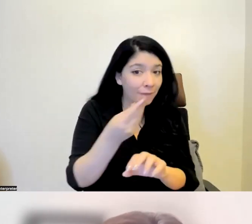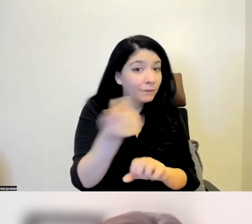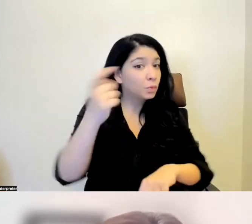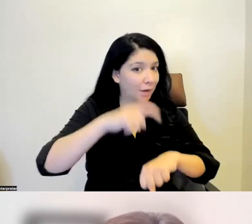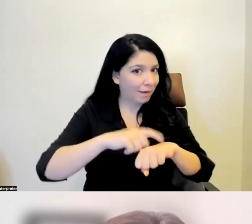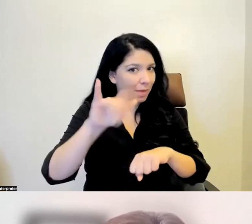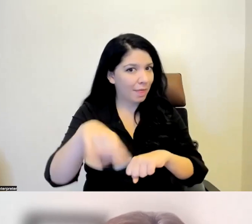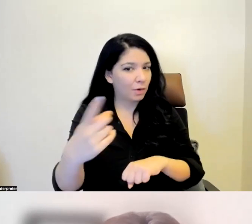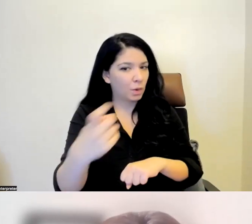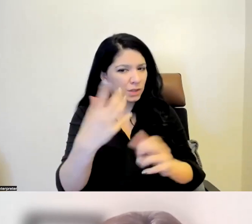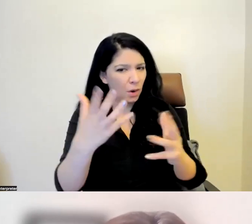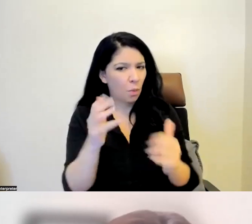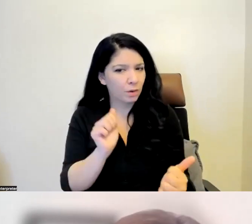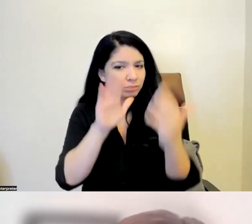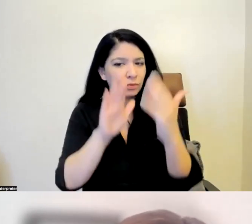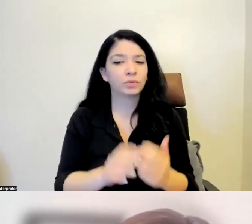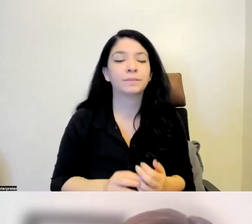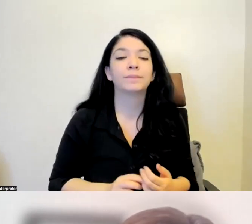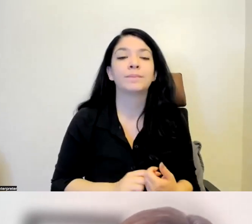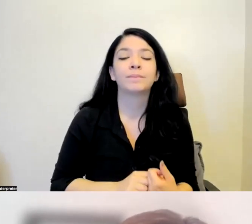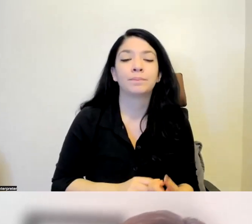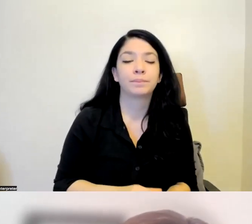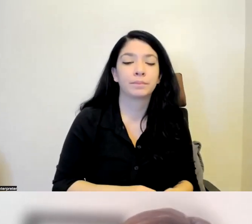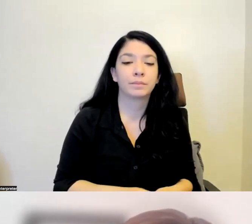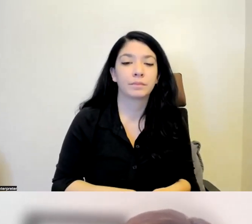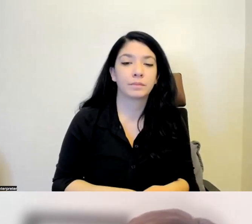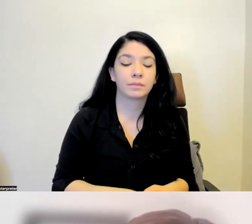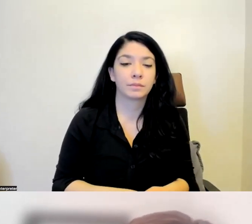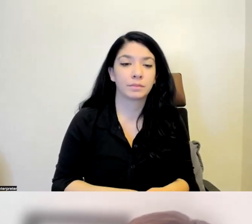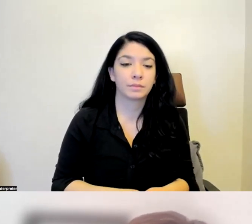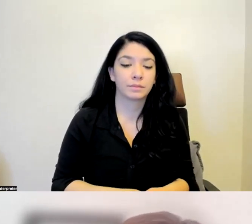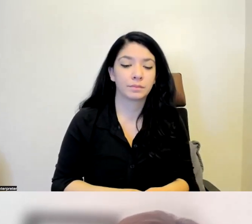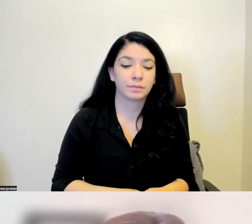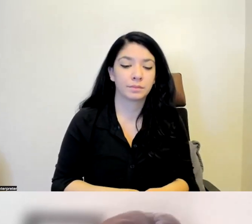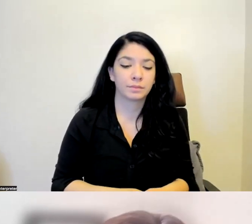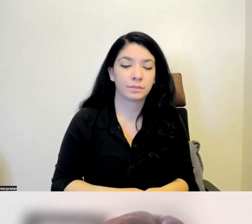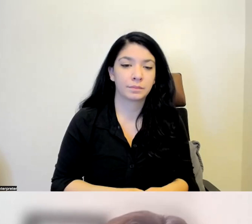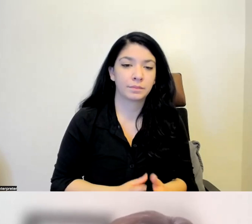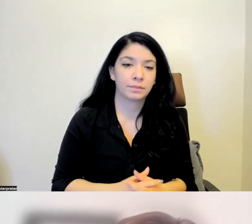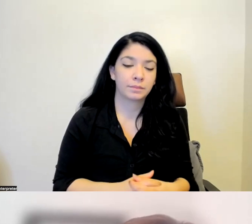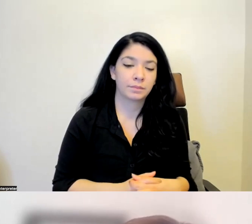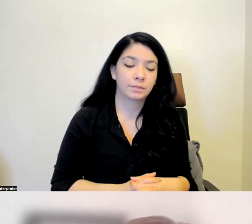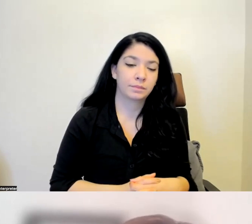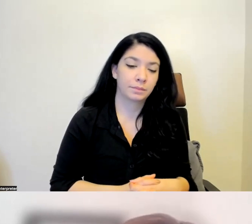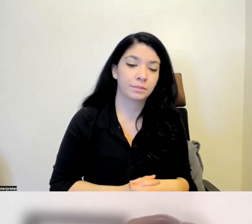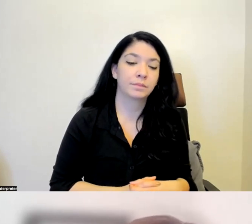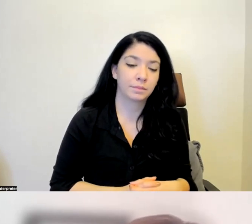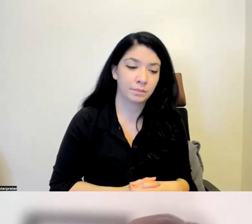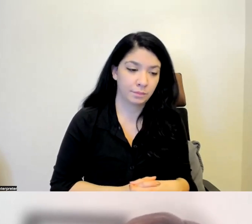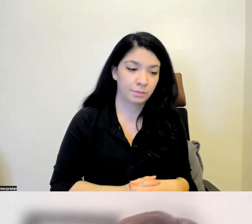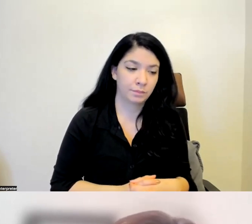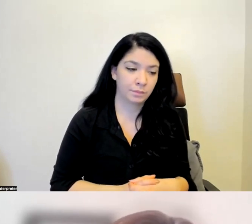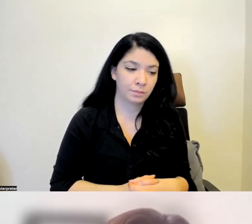with our presenters. We had a question about the disclosure of disability as part of requesting an